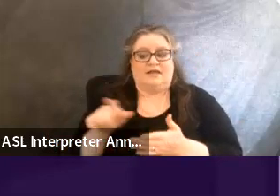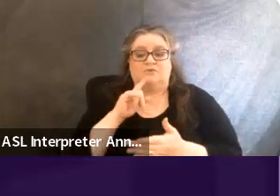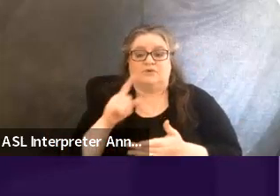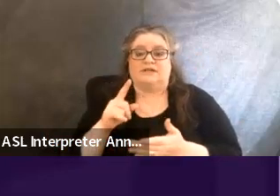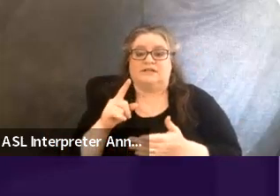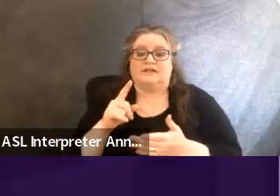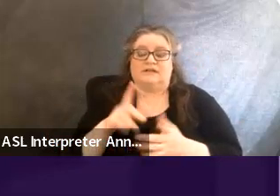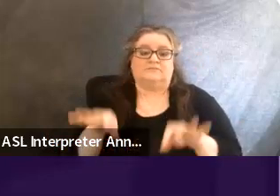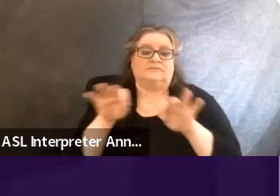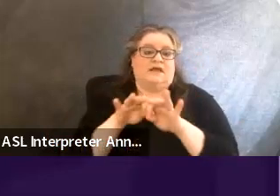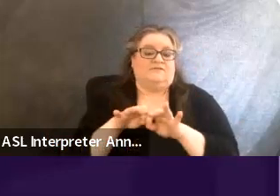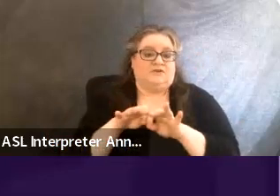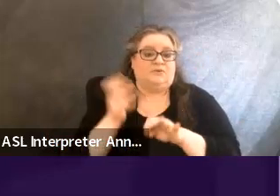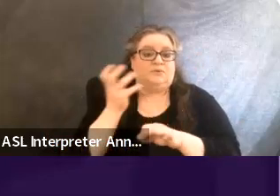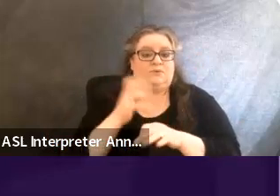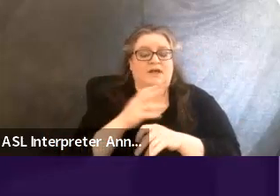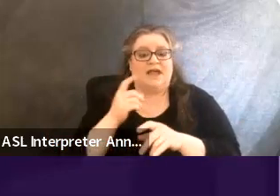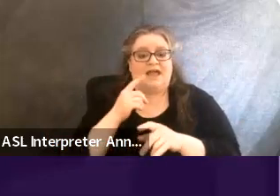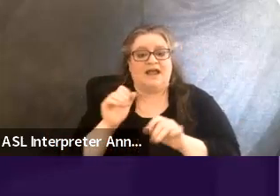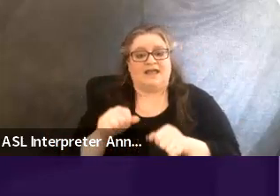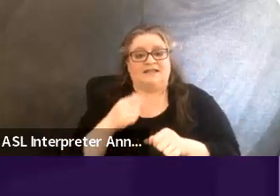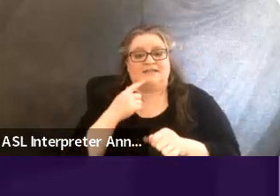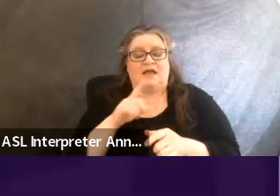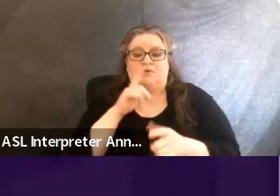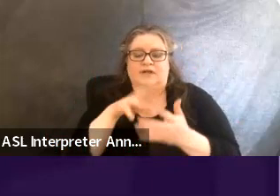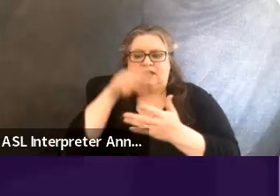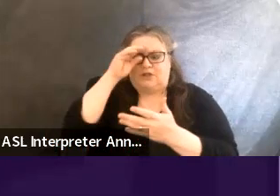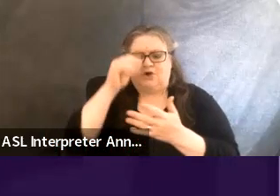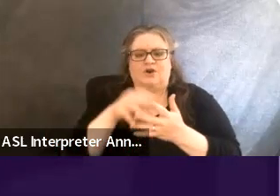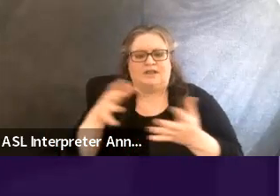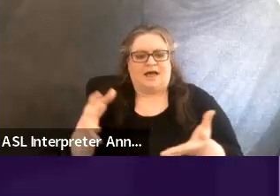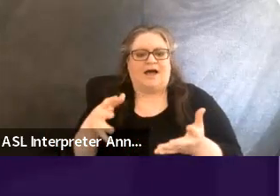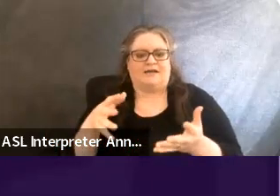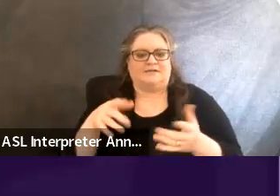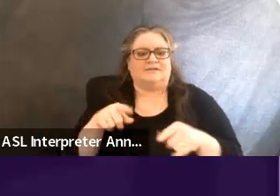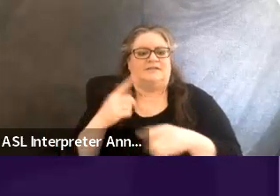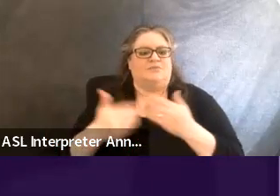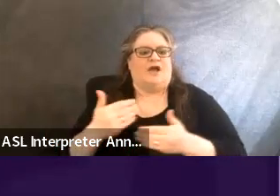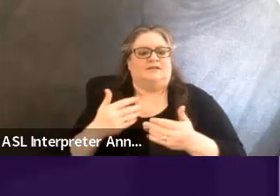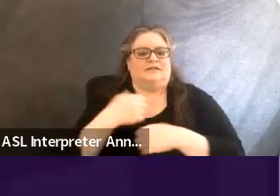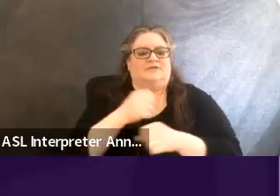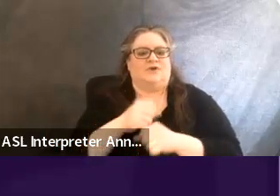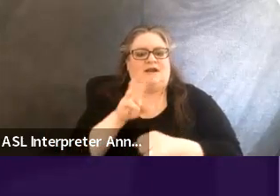and this is what I can say, I really learned a lot in the entire process of creating a website.